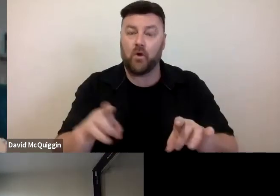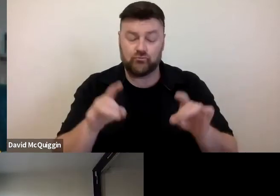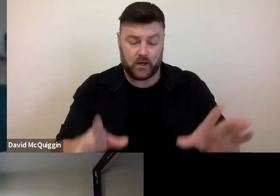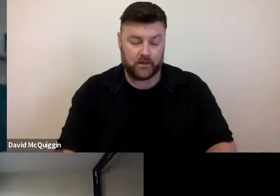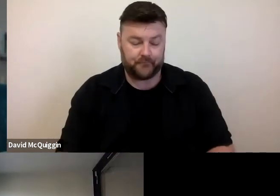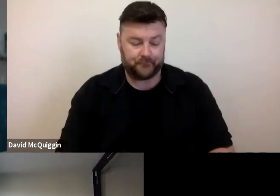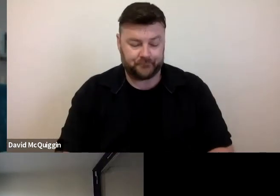Most of my